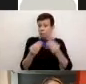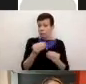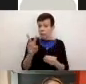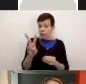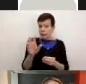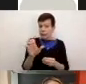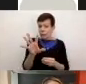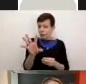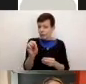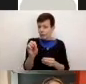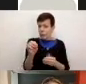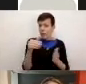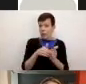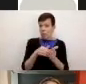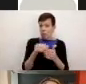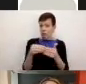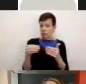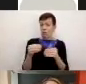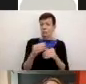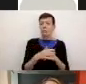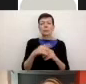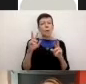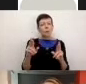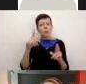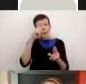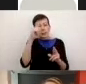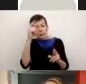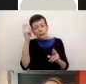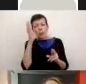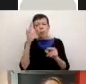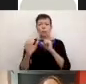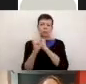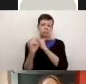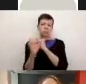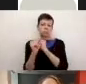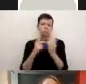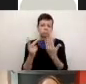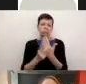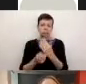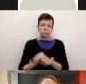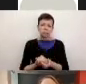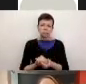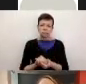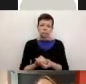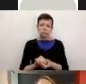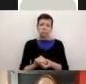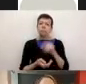later into the summer months. This program was previously offered in the early part of the year but has now moved to